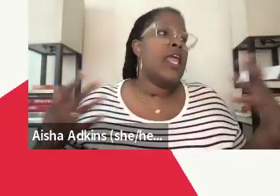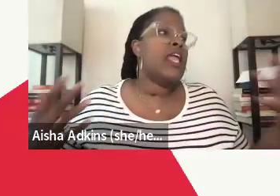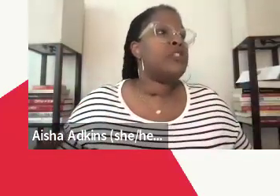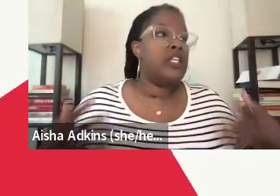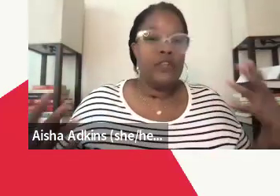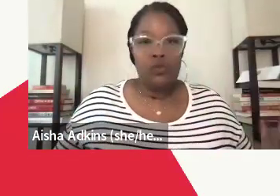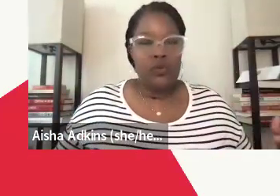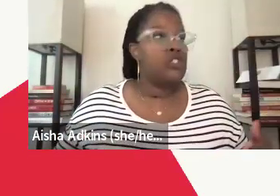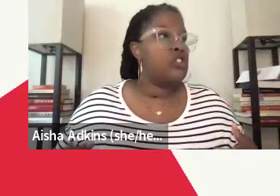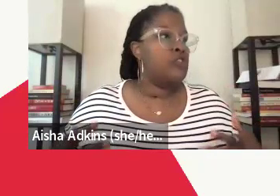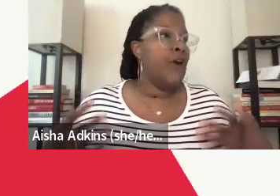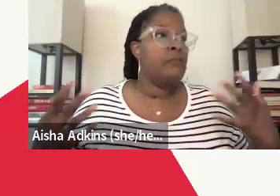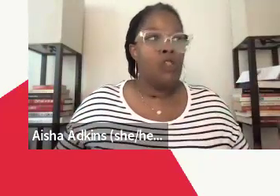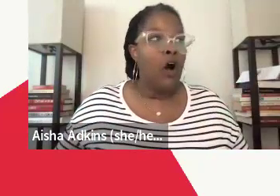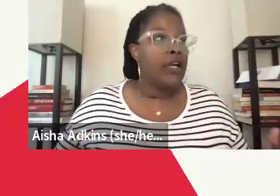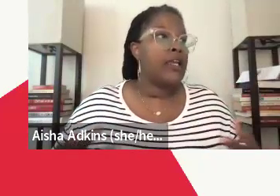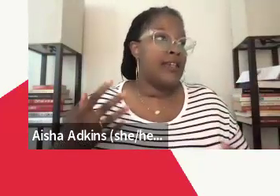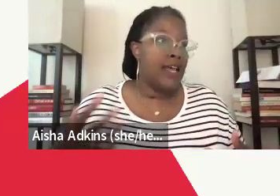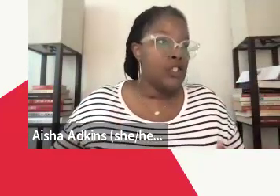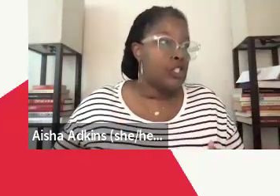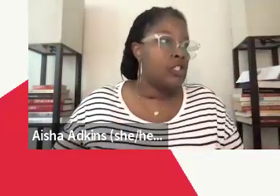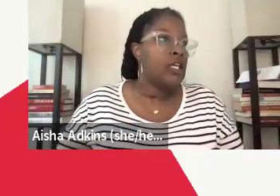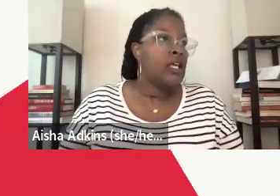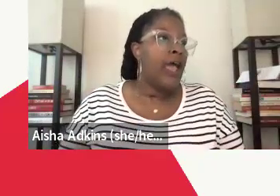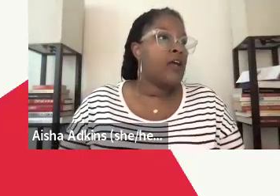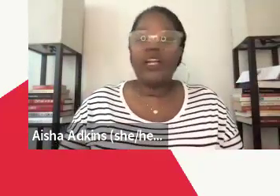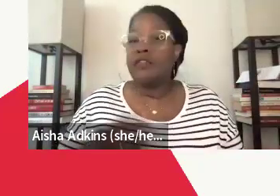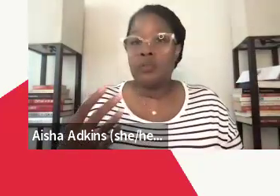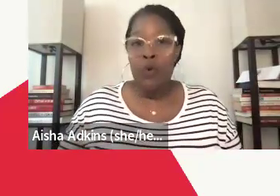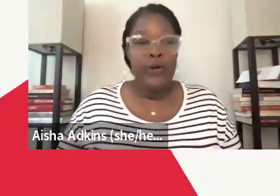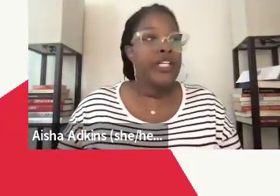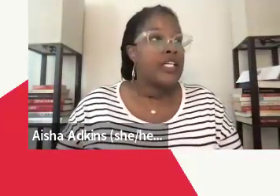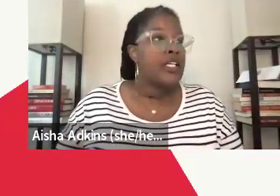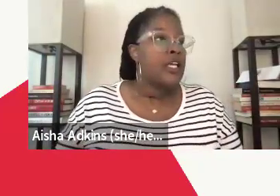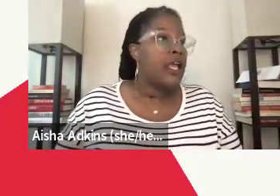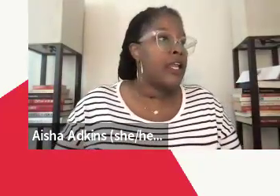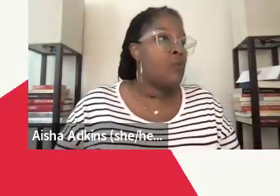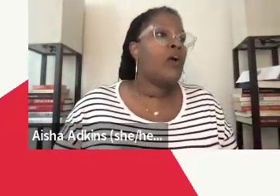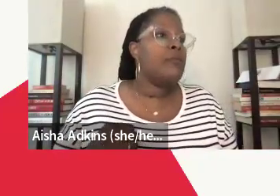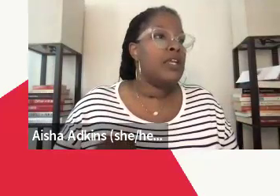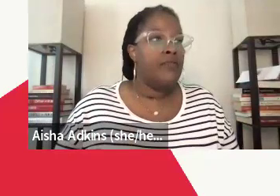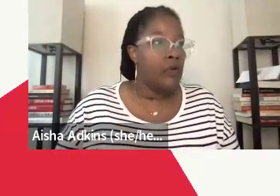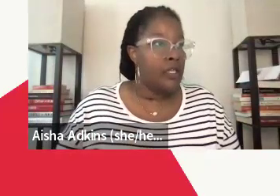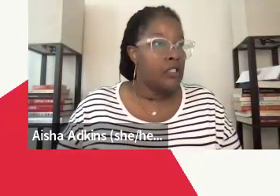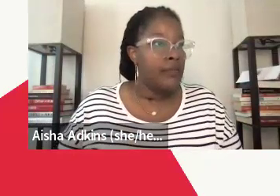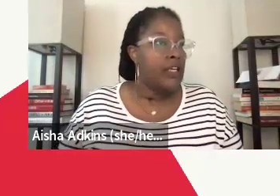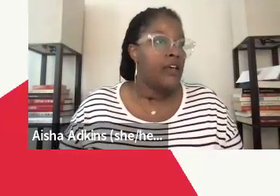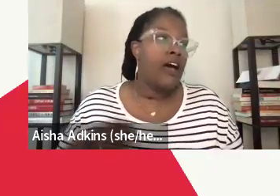enables individuals to find belonging connection and collective support in a welcoming environment,